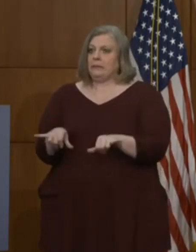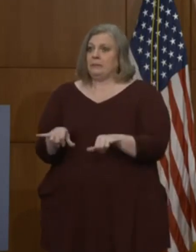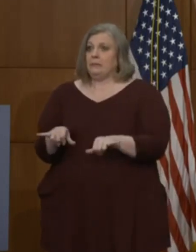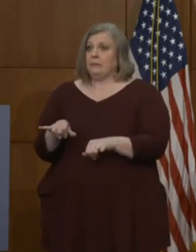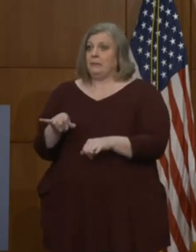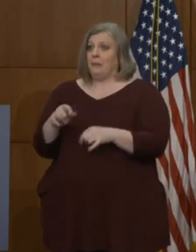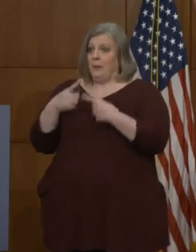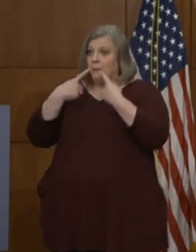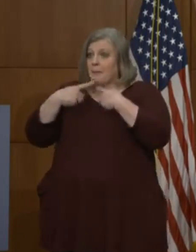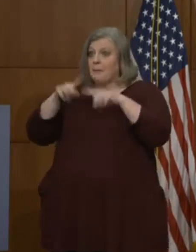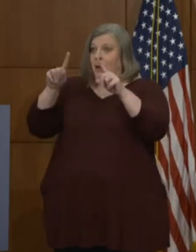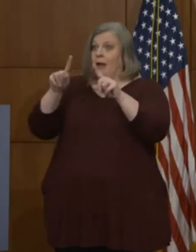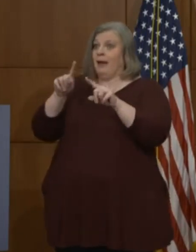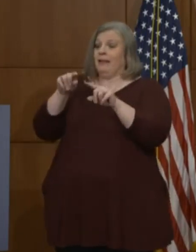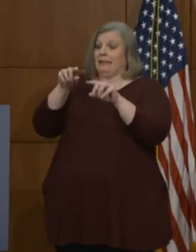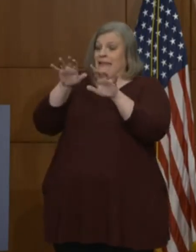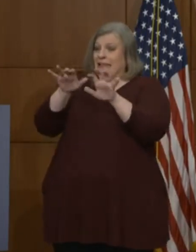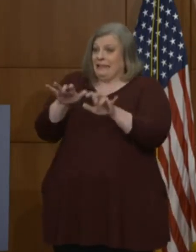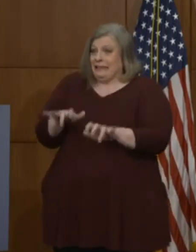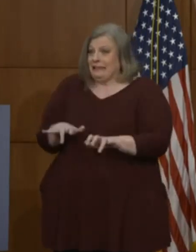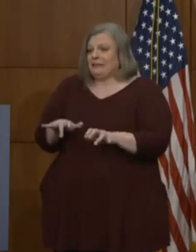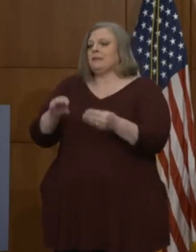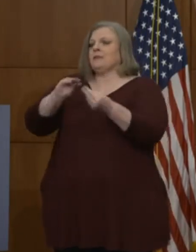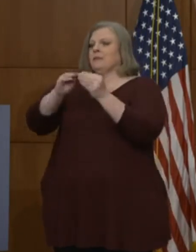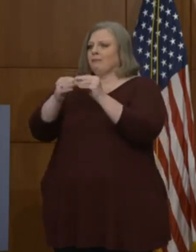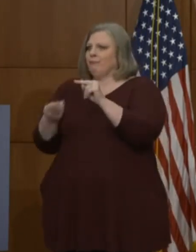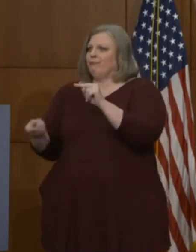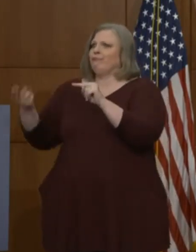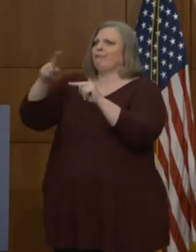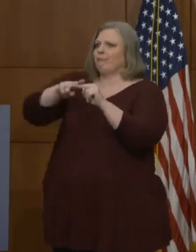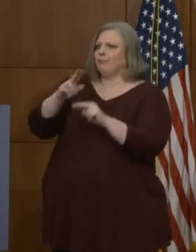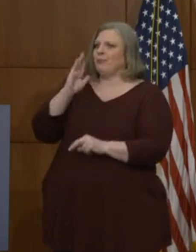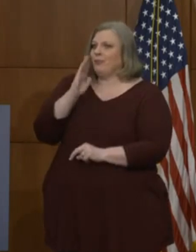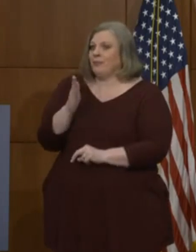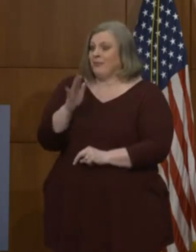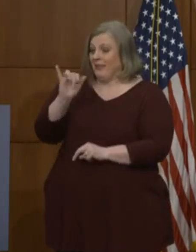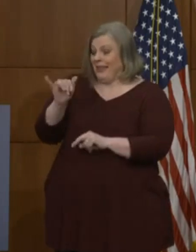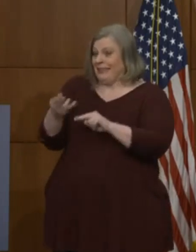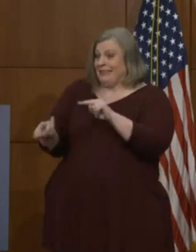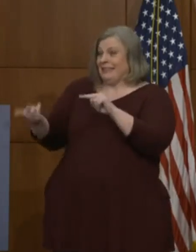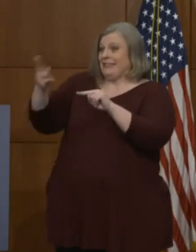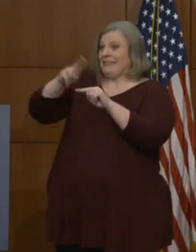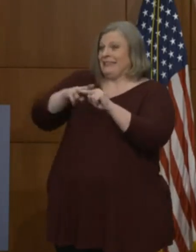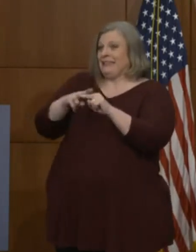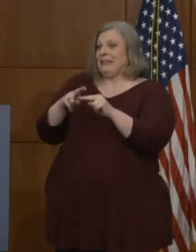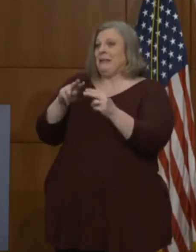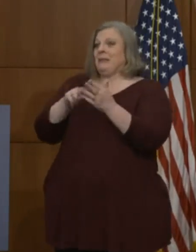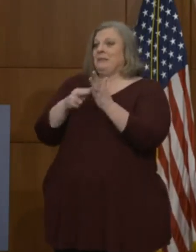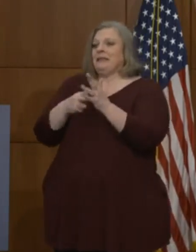THEY HAVEN’T SAT DOWN AT THE COMPUTER TO DO. A ENTRY AND COMPUTER TO DO. A ENTRY AND THEY DO. THAT NUMBER WILLING.